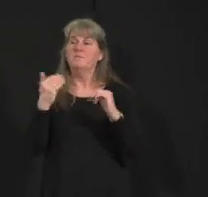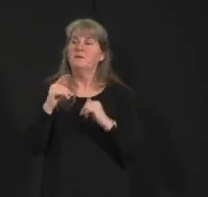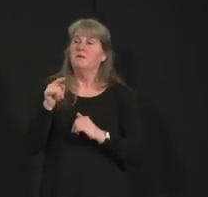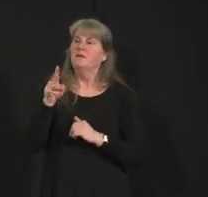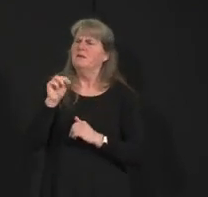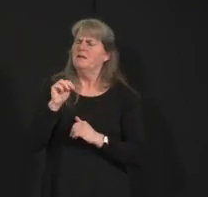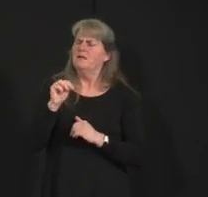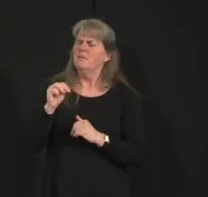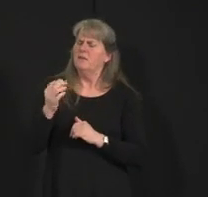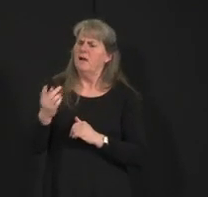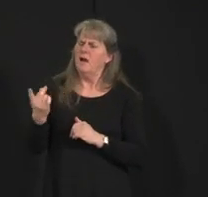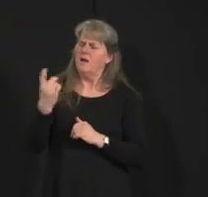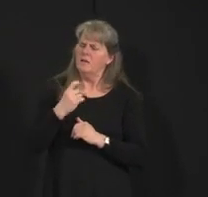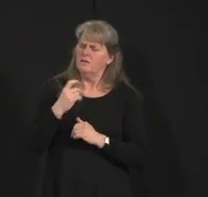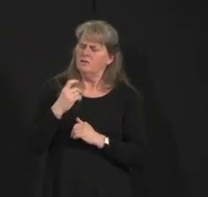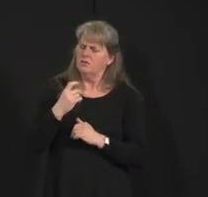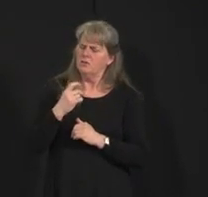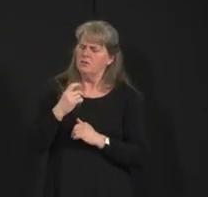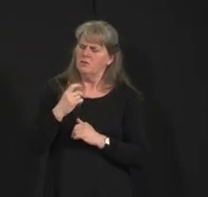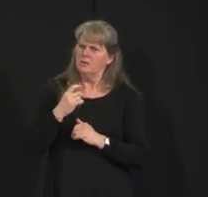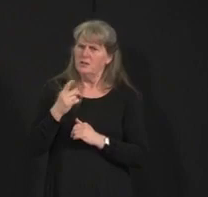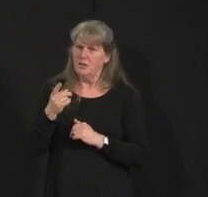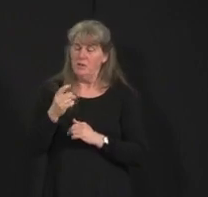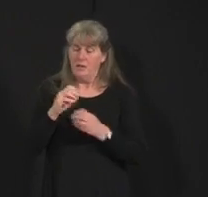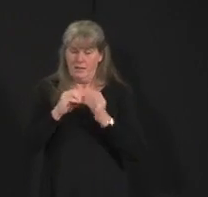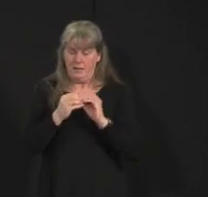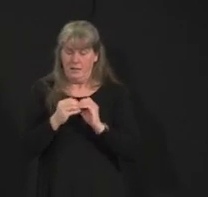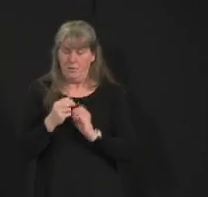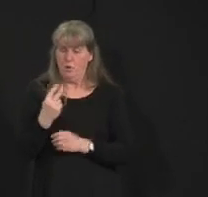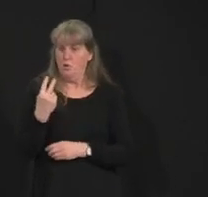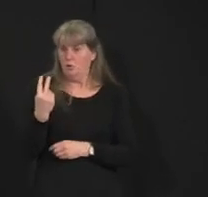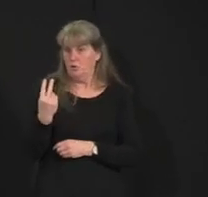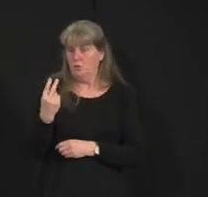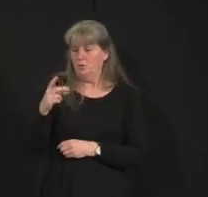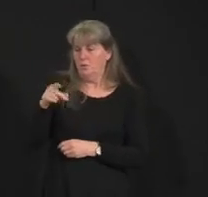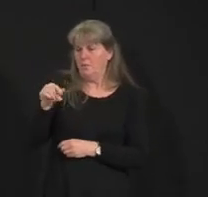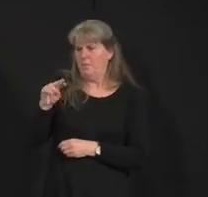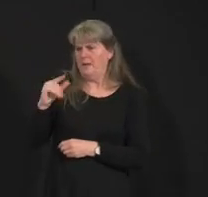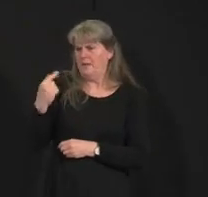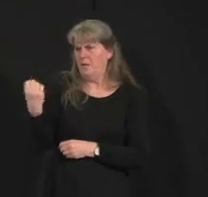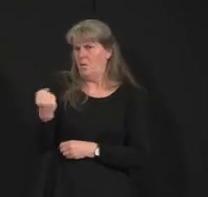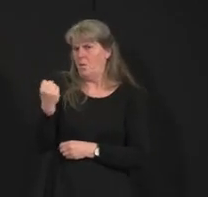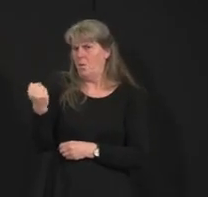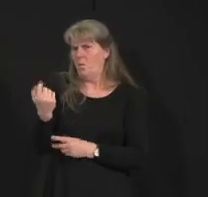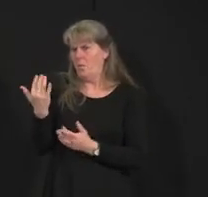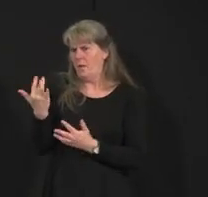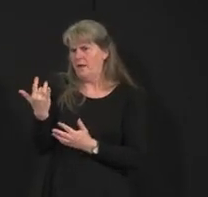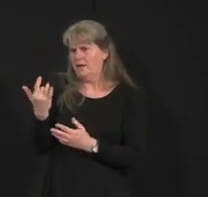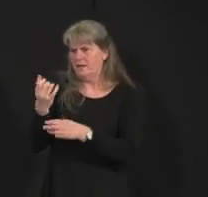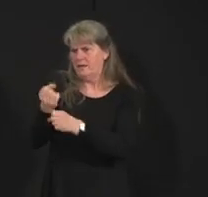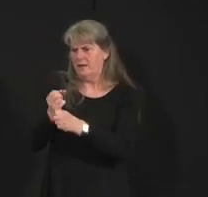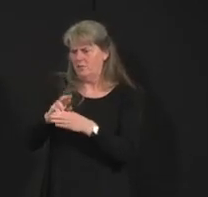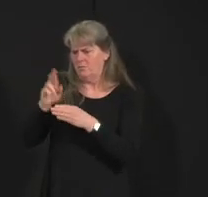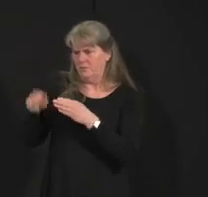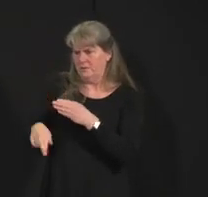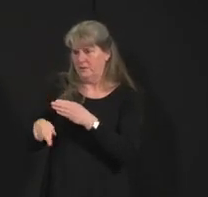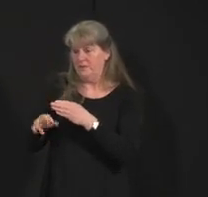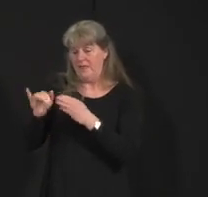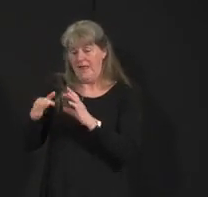clarification that according to the new numbers, there are two pending results. Are they related to this case